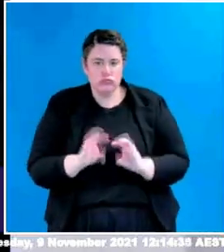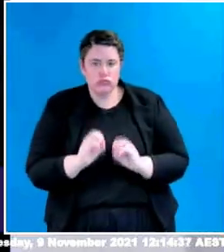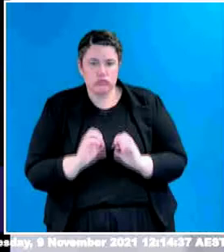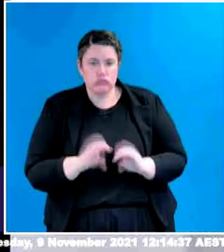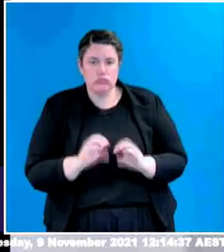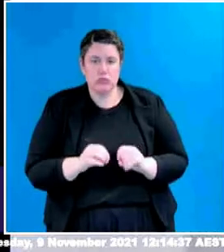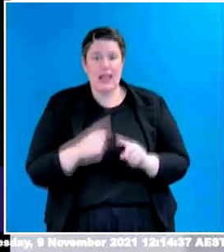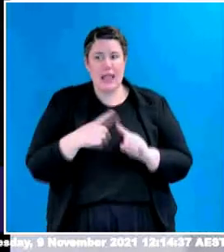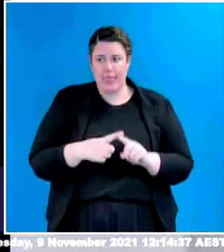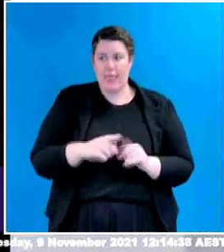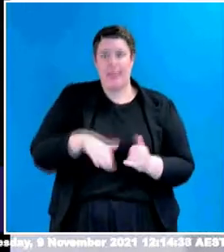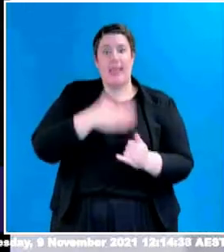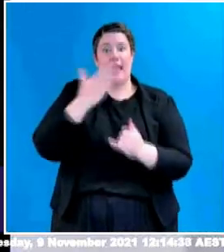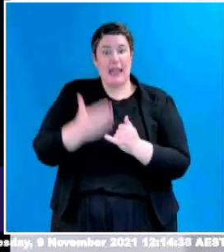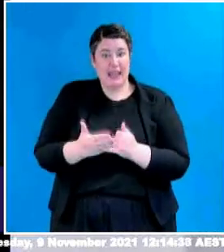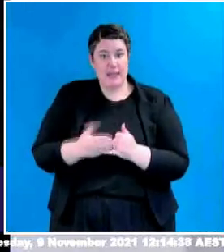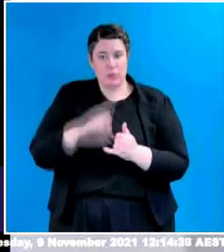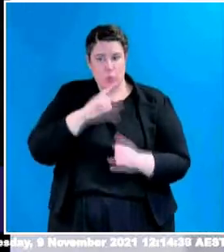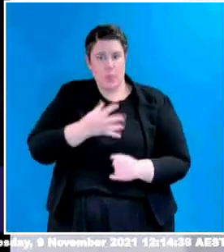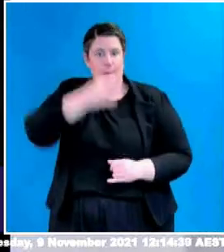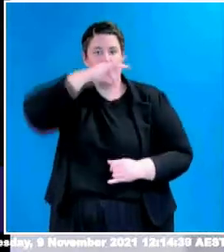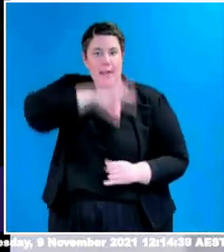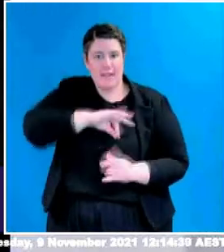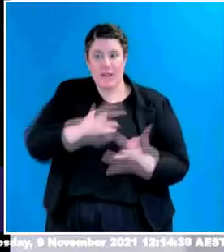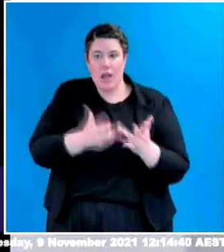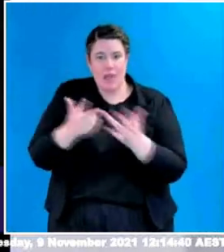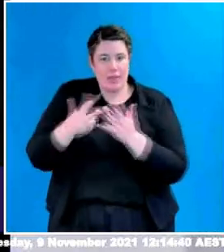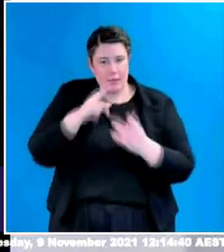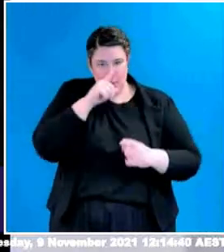outcomes of those conversations, the decisions made.